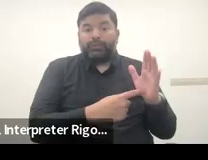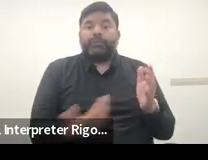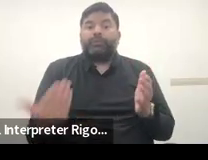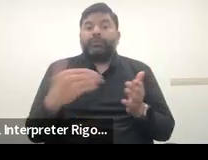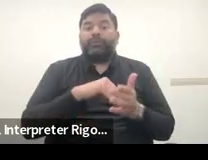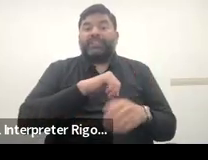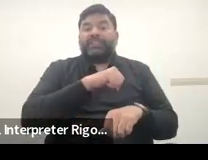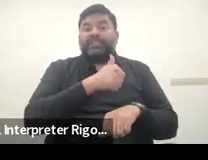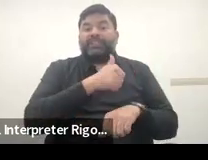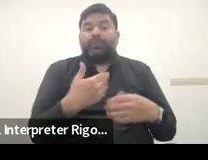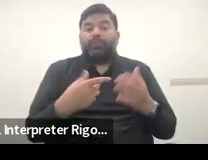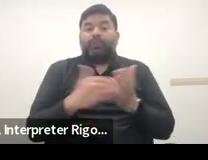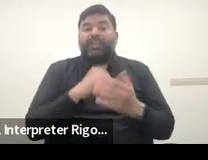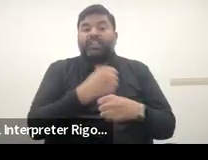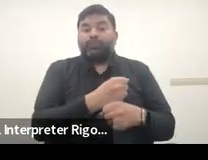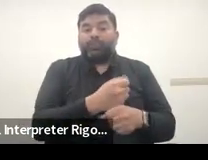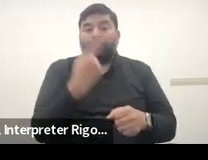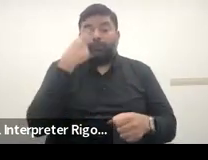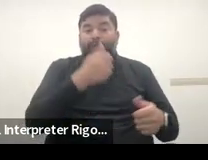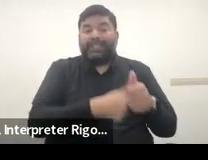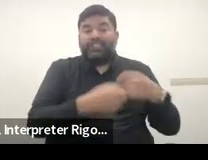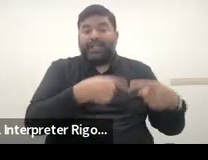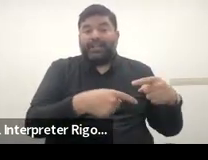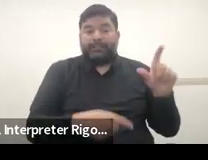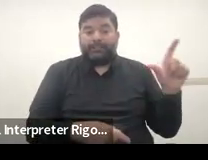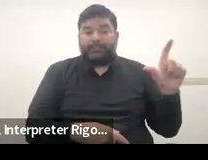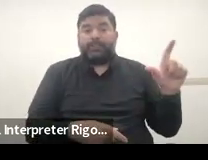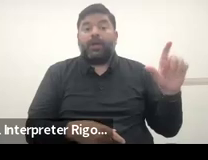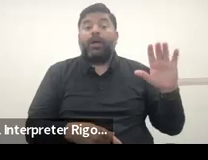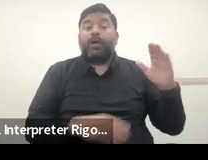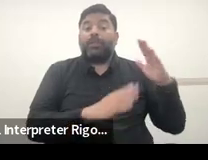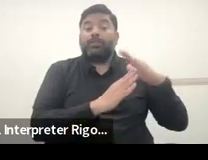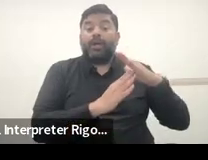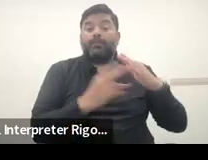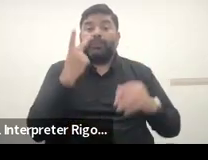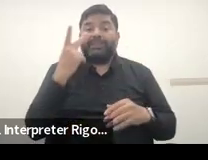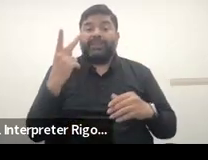look like. On top we see the sign for new, on the left is the original